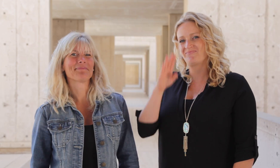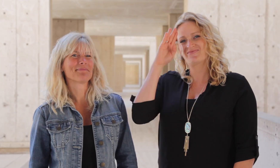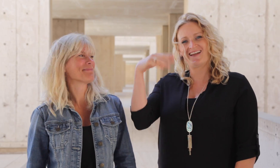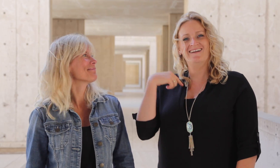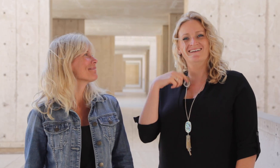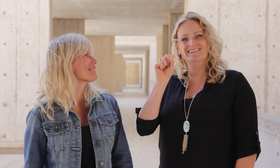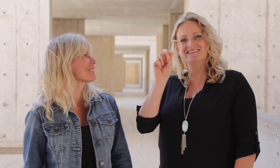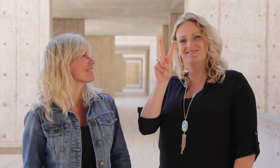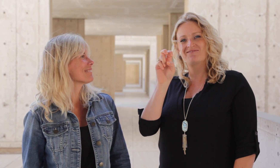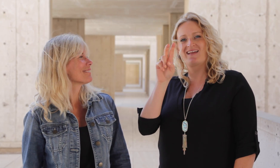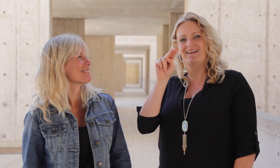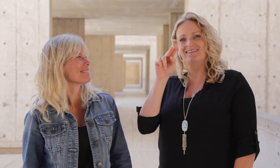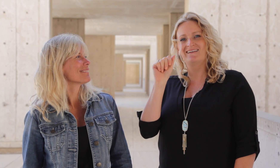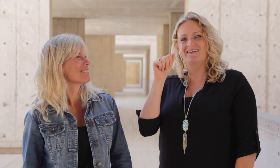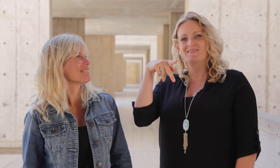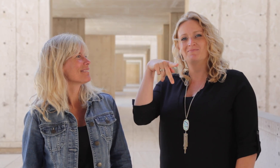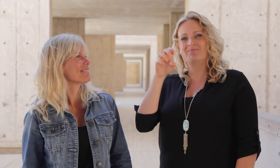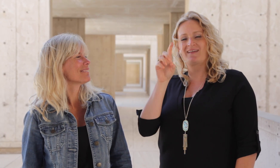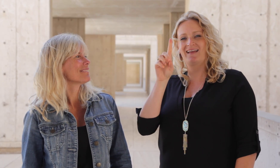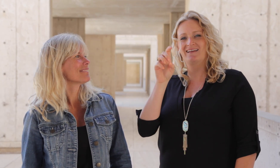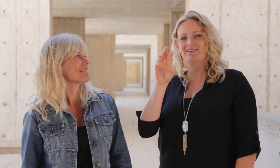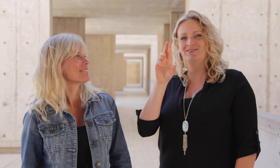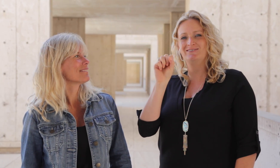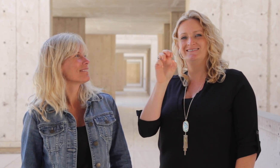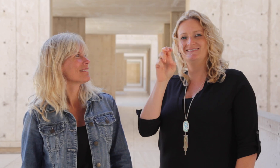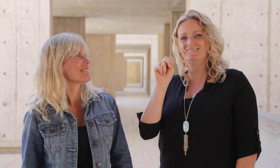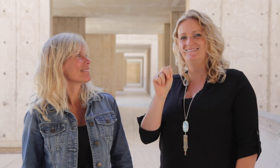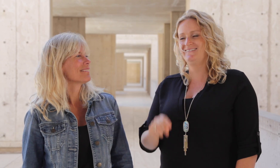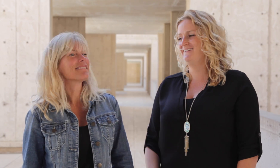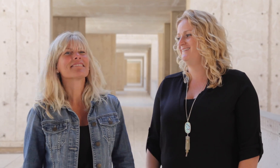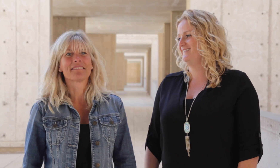and I’m Svenna Pedersen.